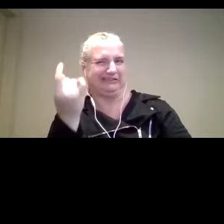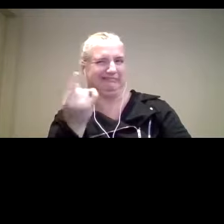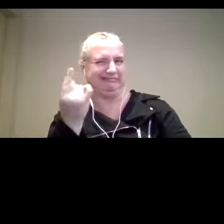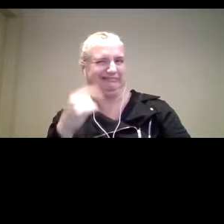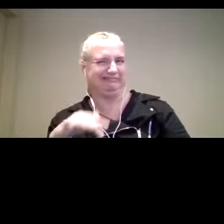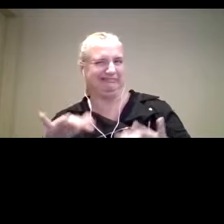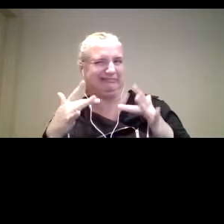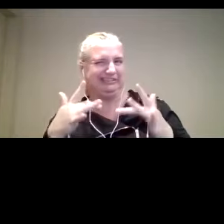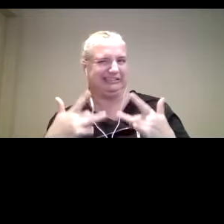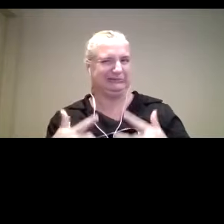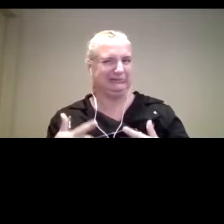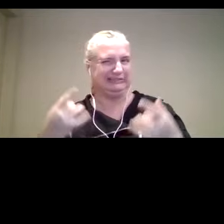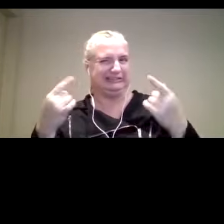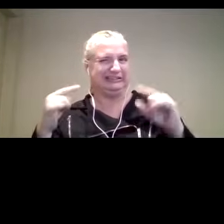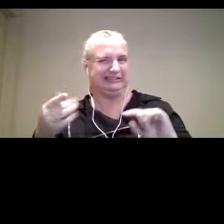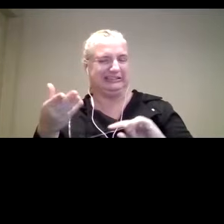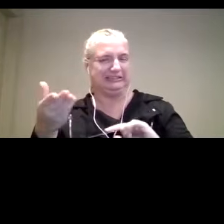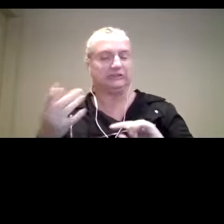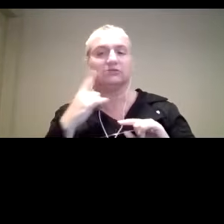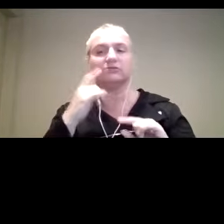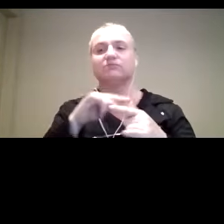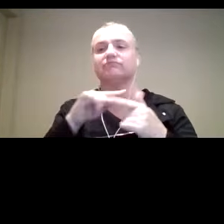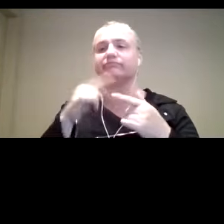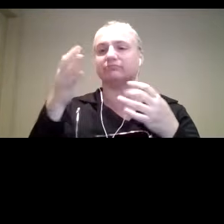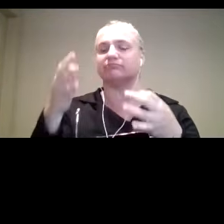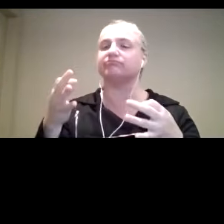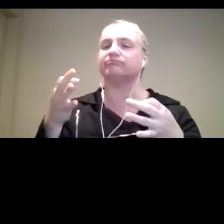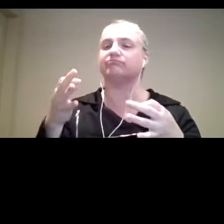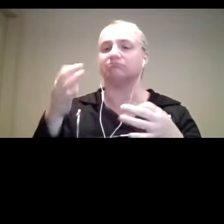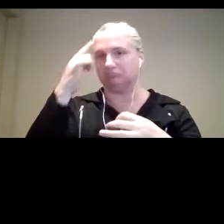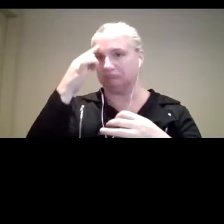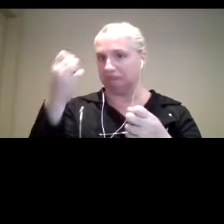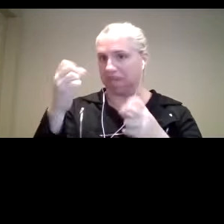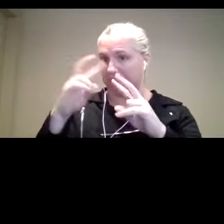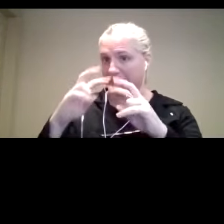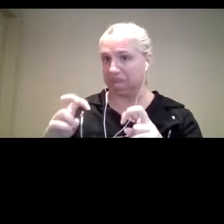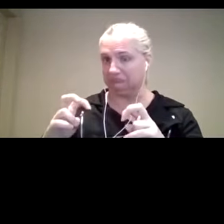and depression happening, that we would then do a mental health assessment as well.